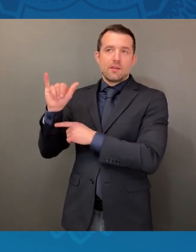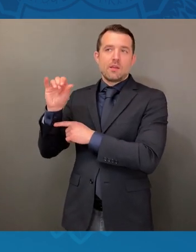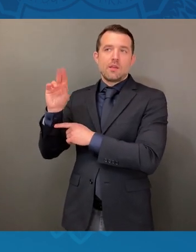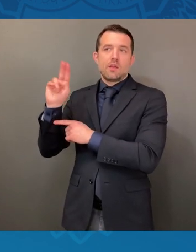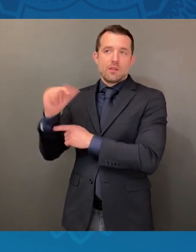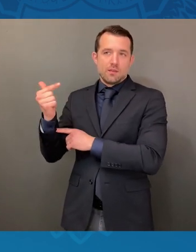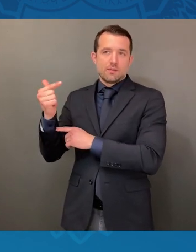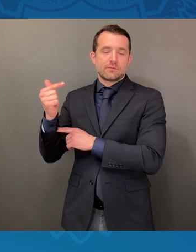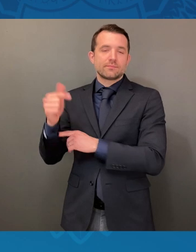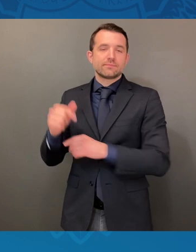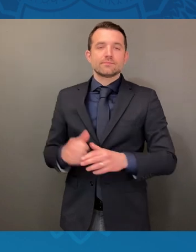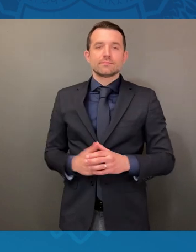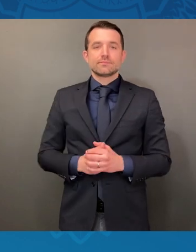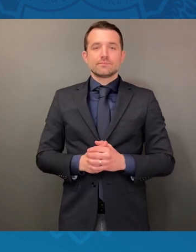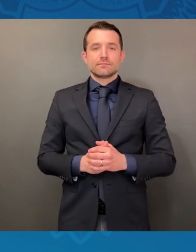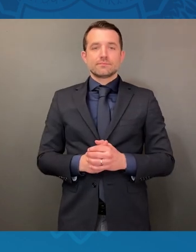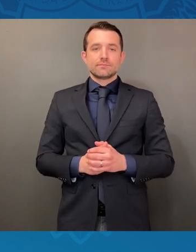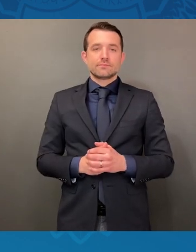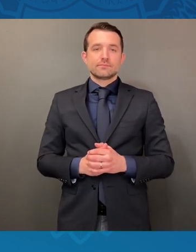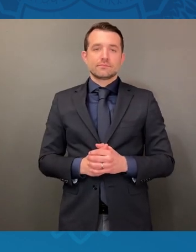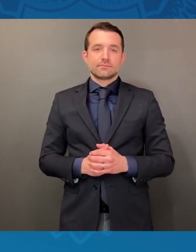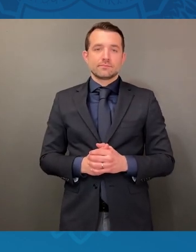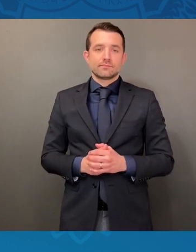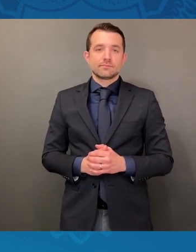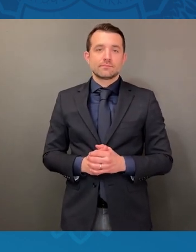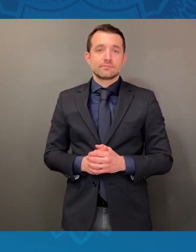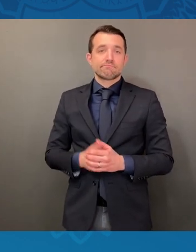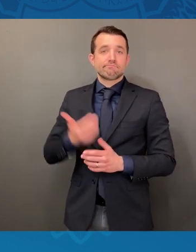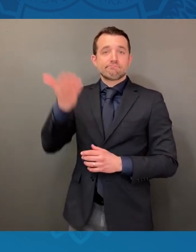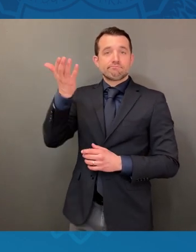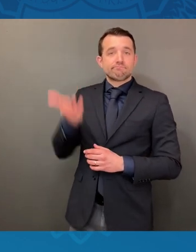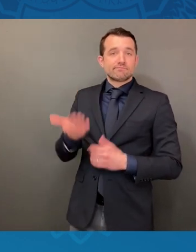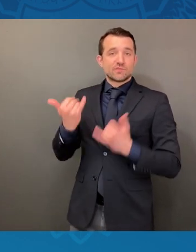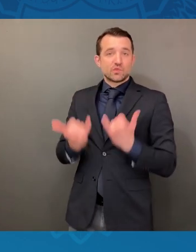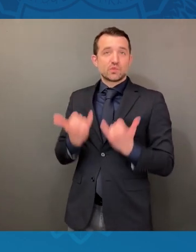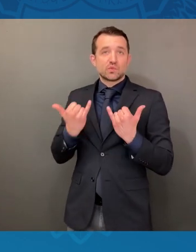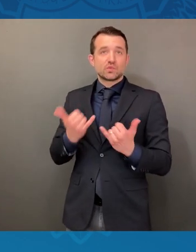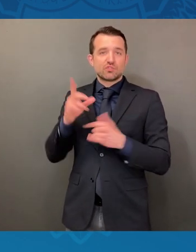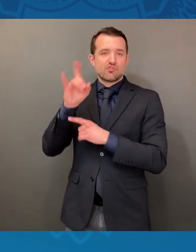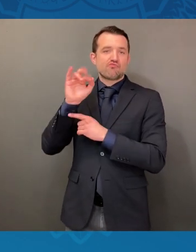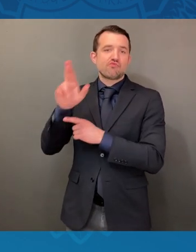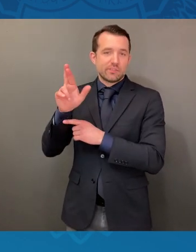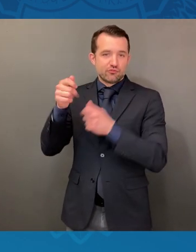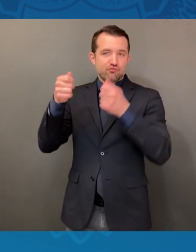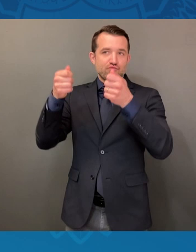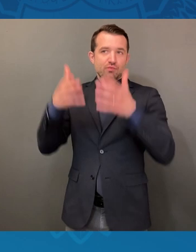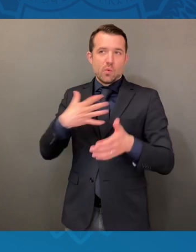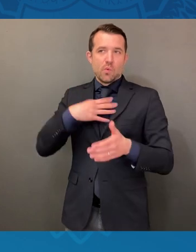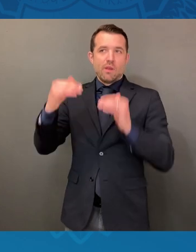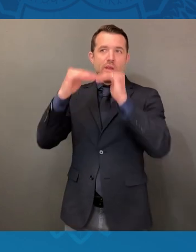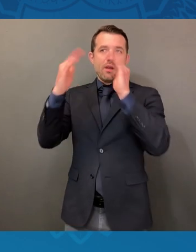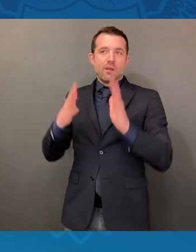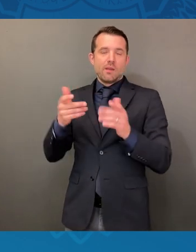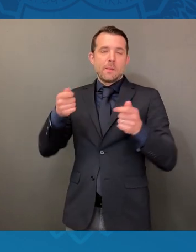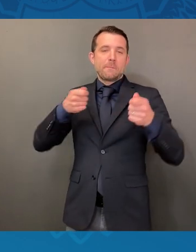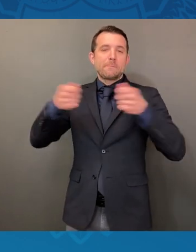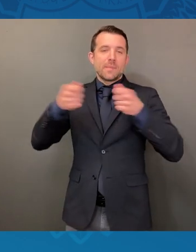And so Miss Young is now the director of the White House Office of Management and Budget and a member of the president's cabinet.